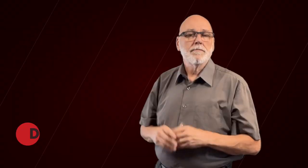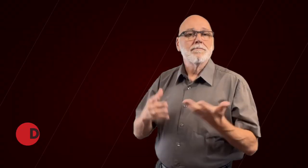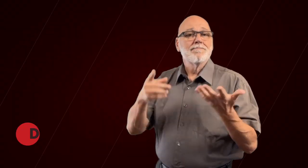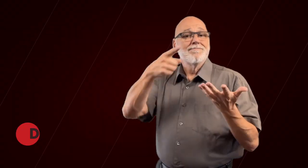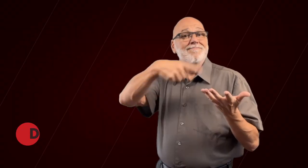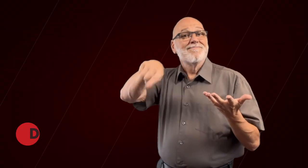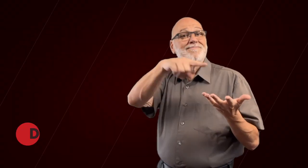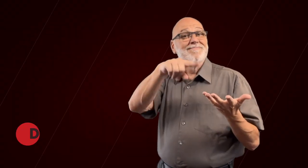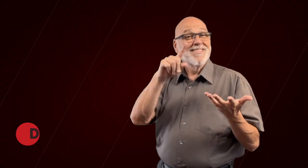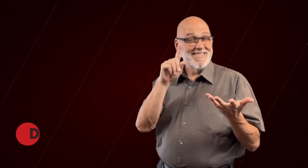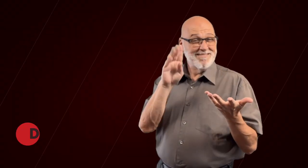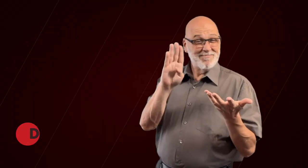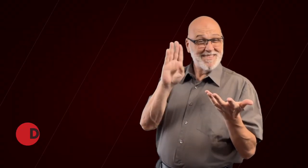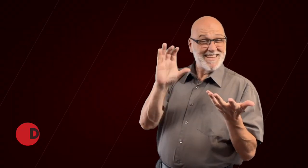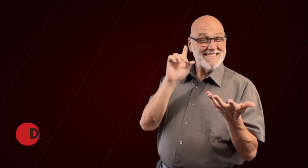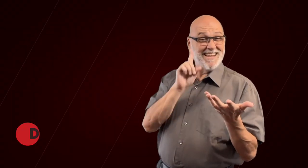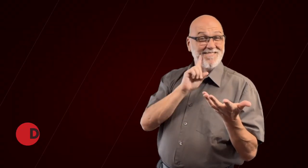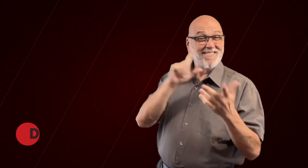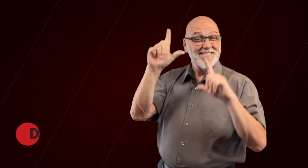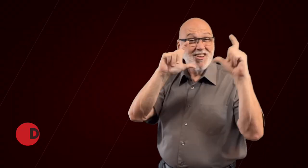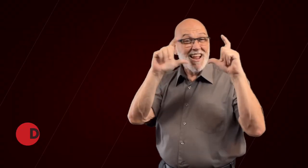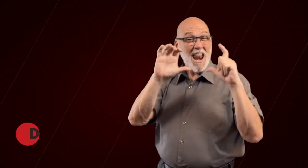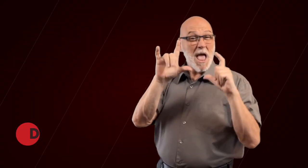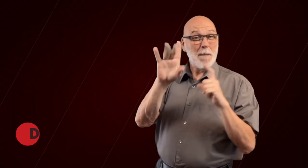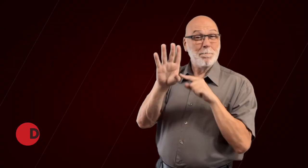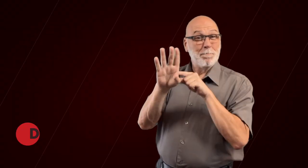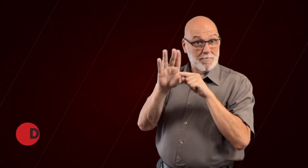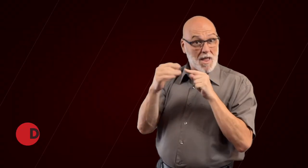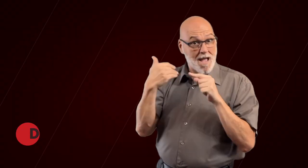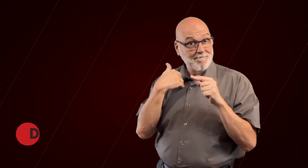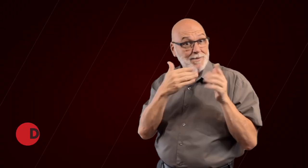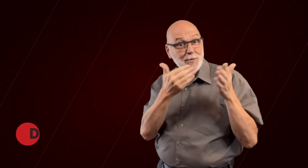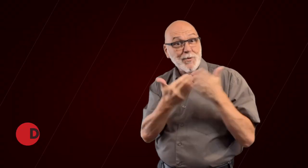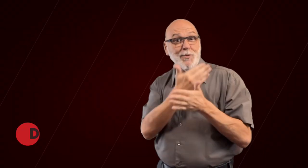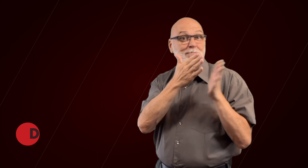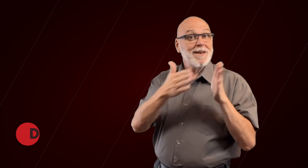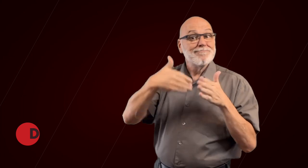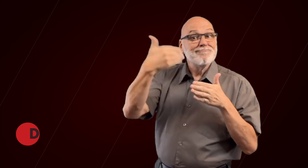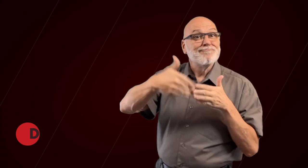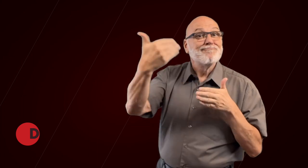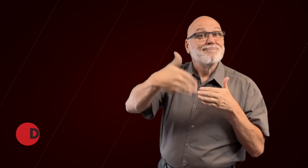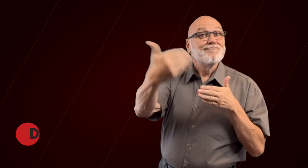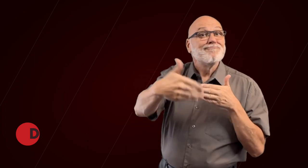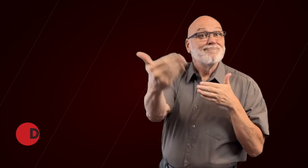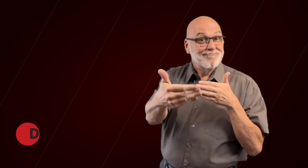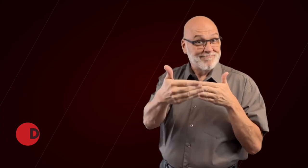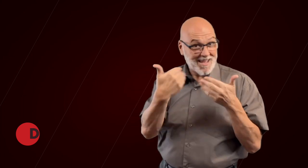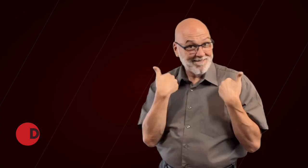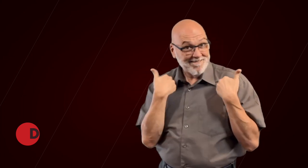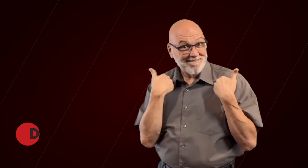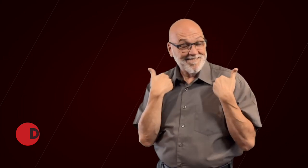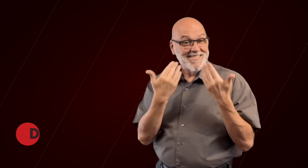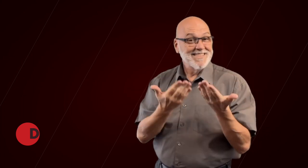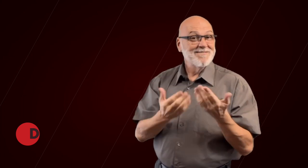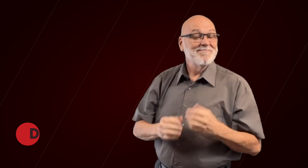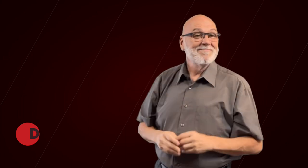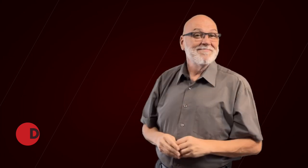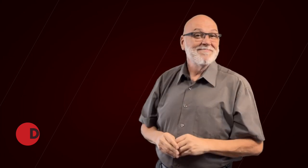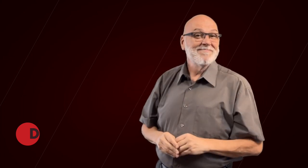[ANSELMO]: Does BC Deaf Photo Club have new plans coming up?